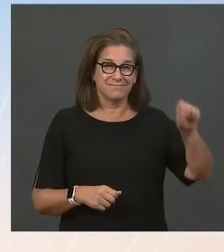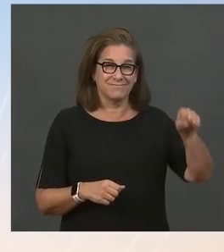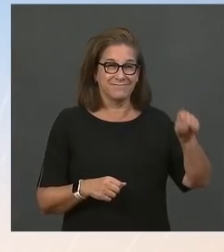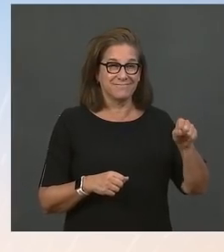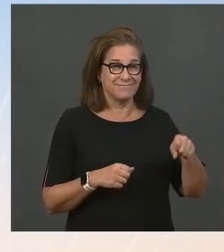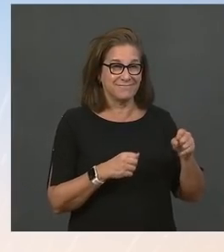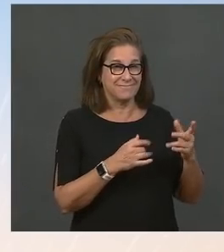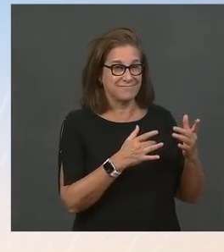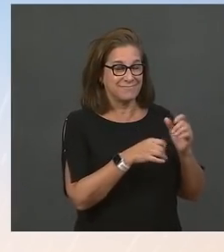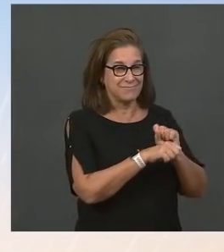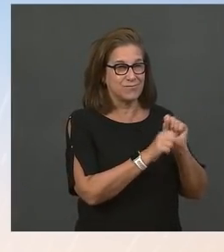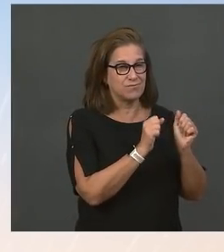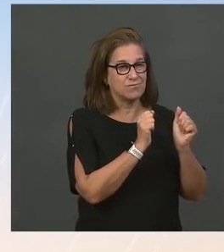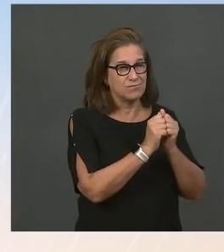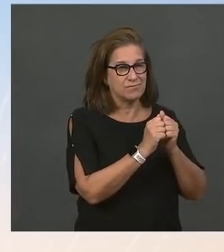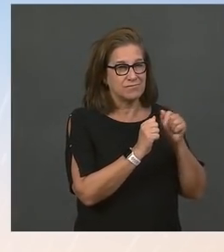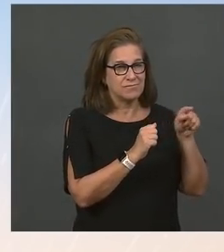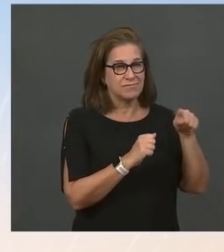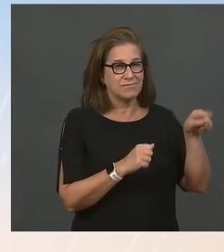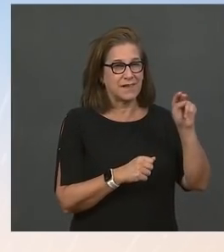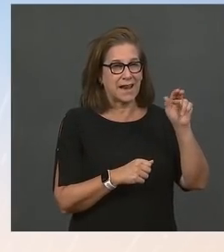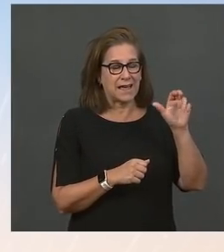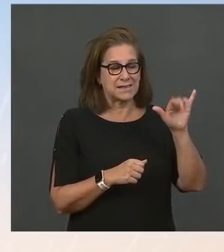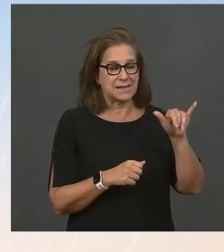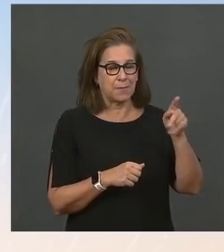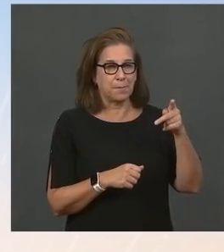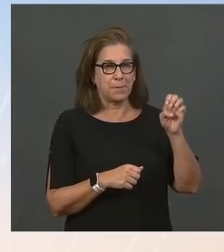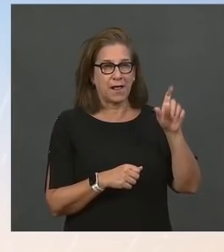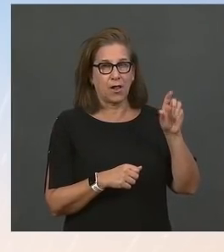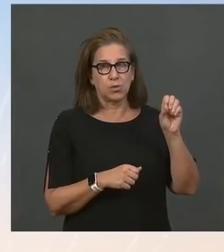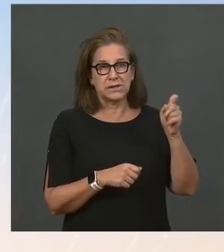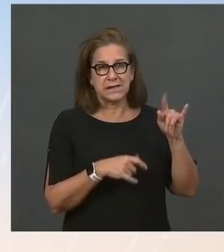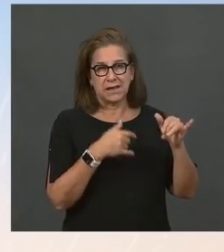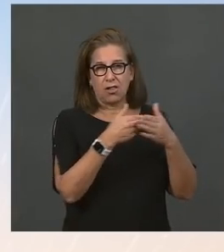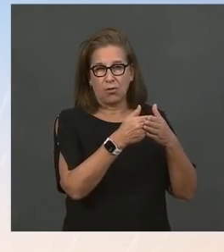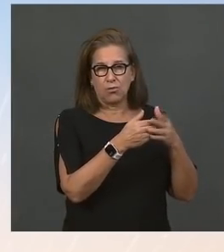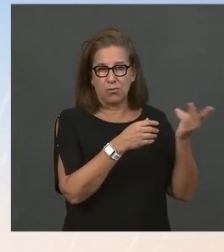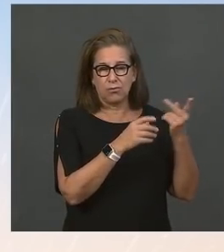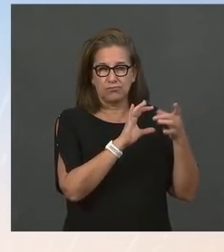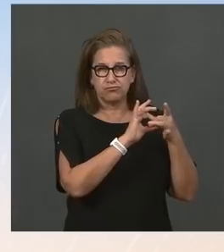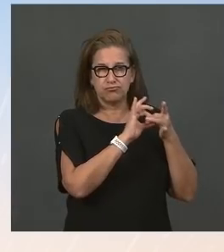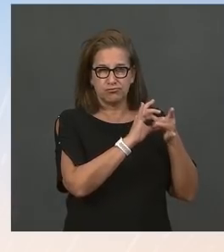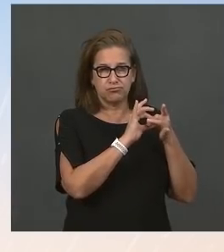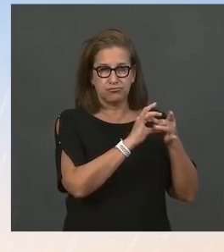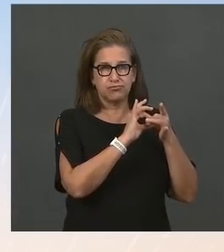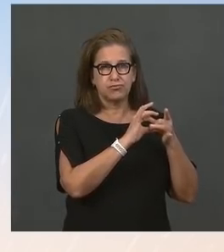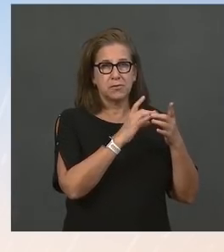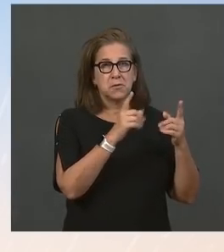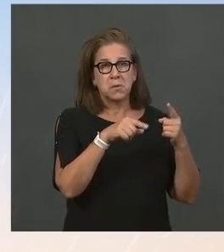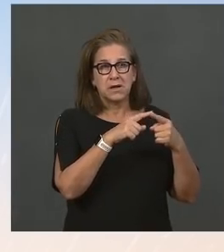to do exactly that. But I don't have any new deadlines or timelines to set for you today. The Press: Beyond citing the Rhodium report,